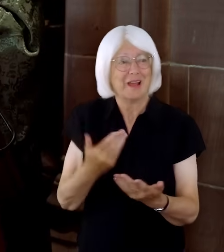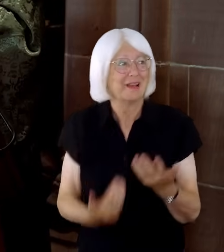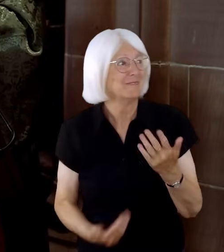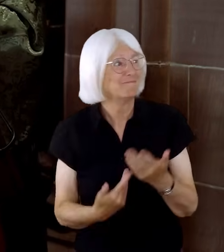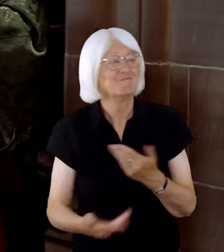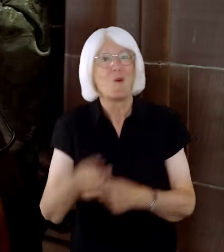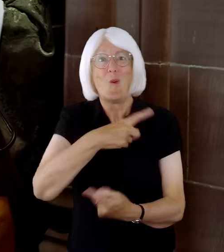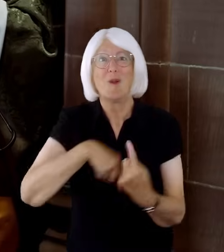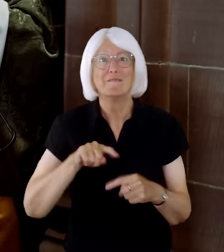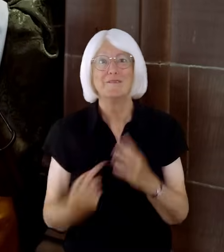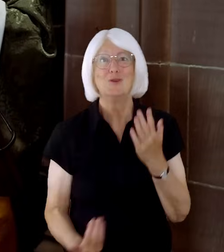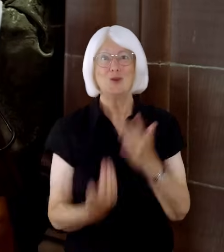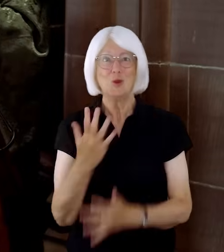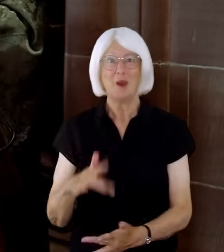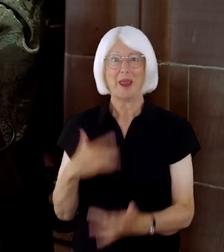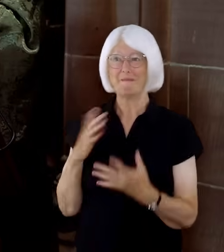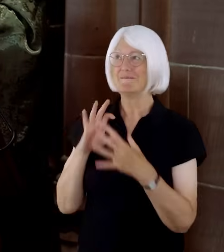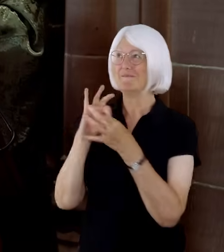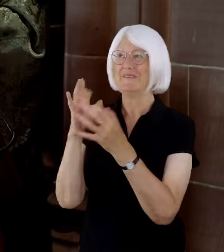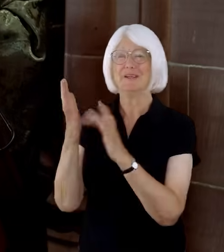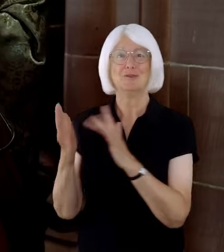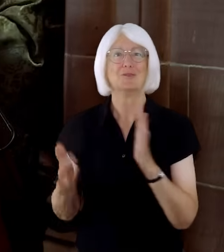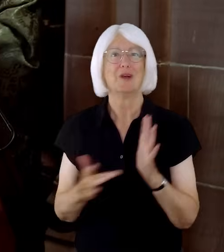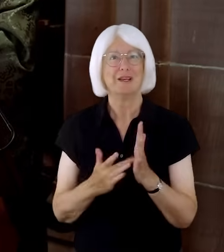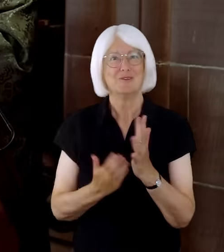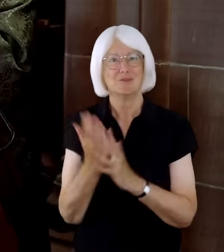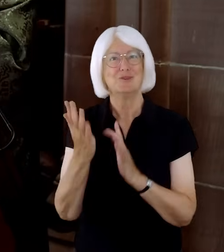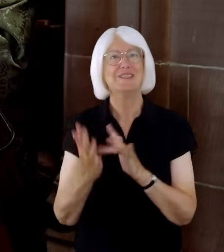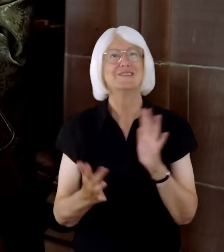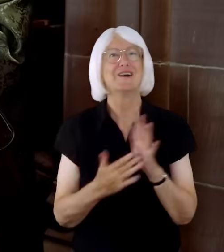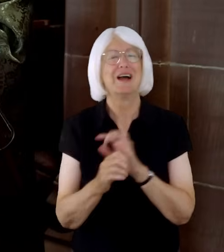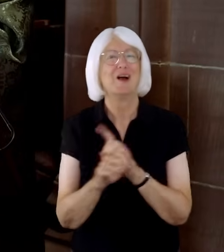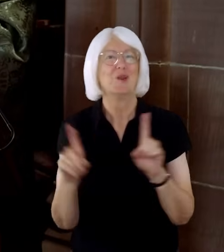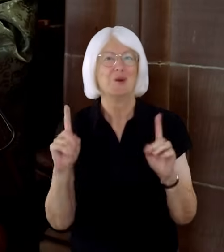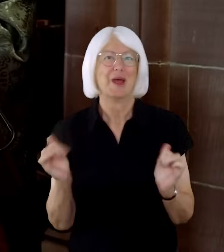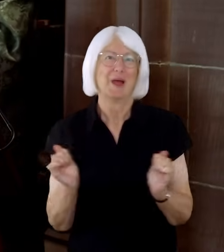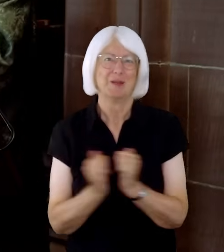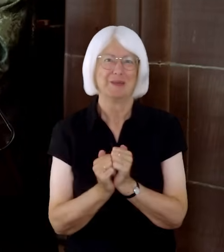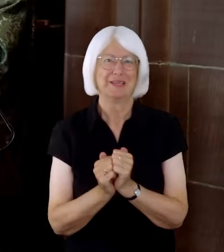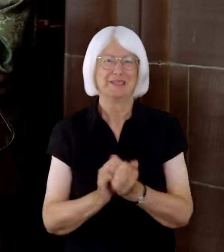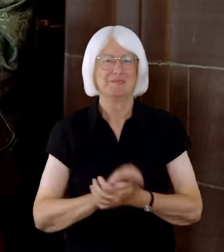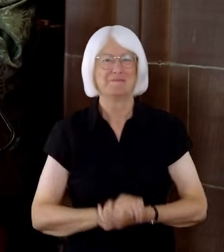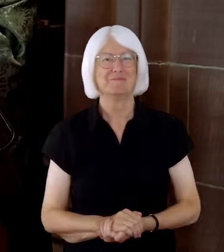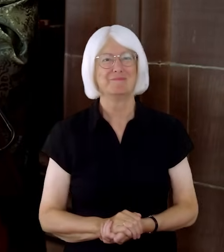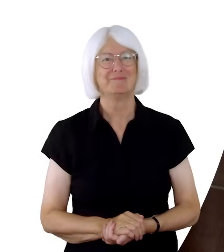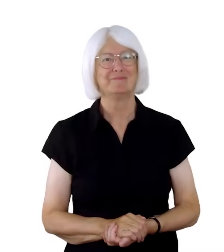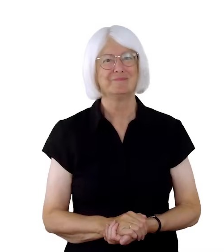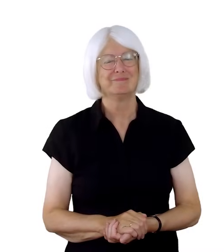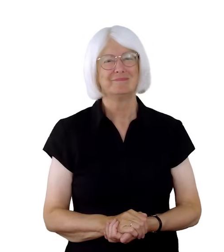to new life in Christ through Jesus Christ our Lord. Amen.